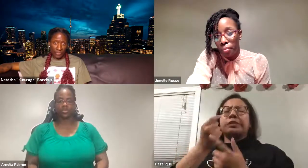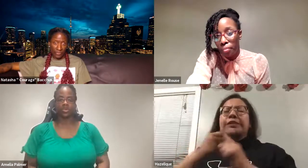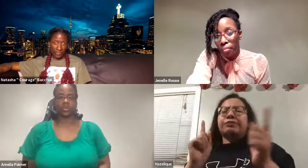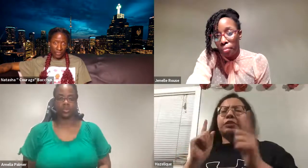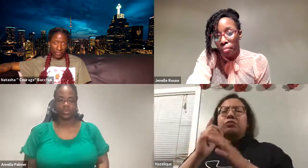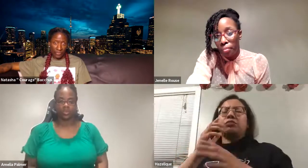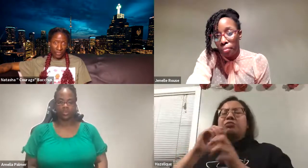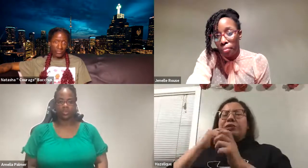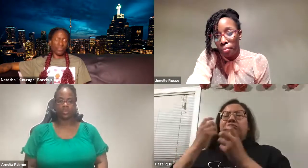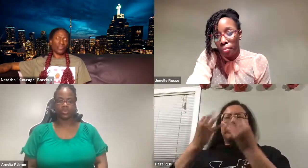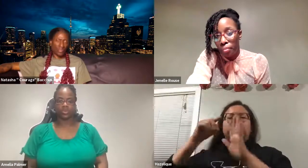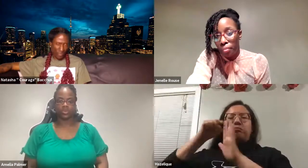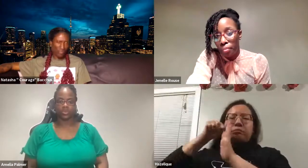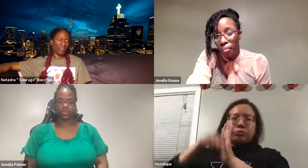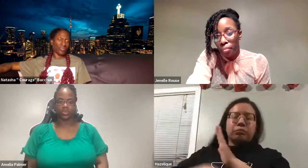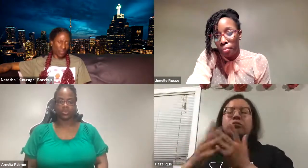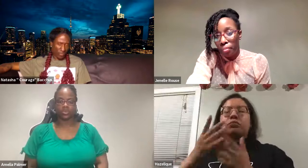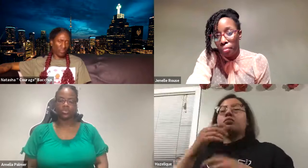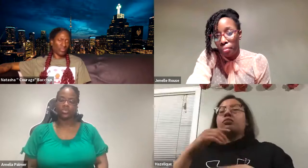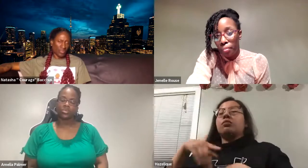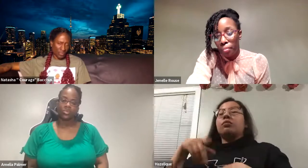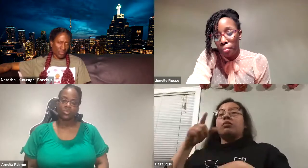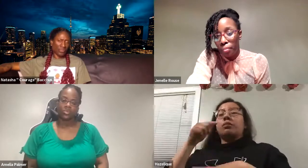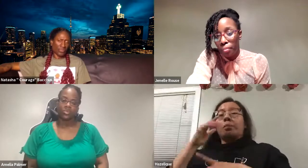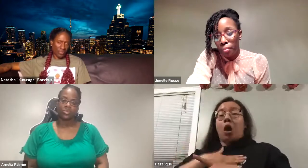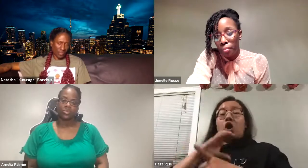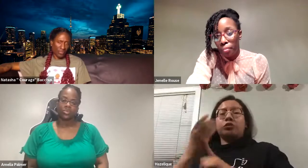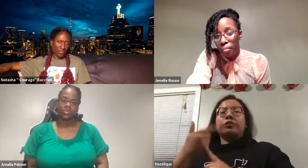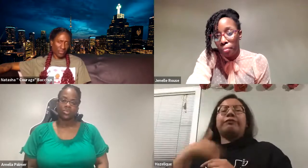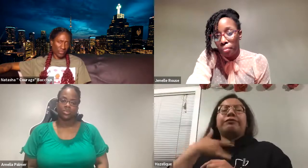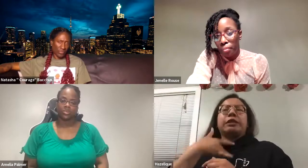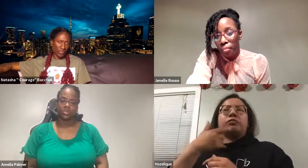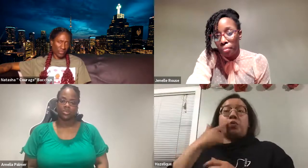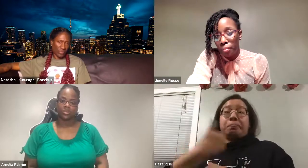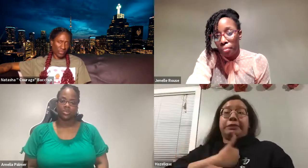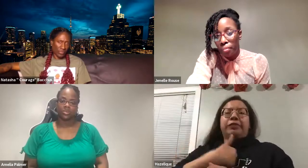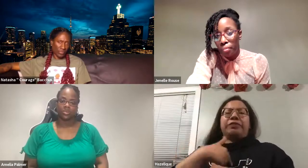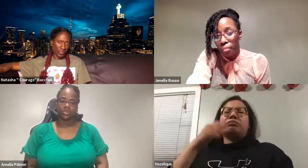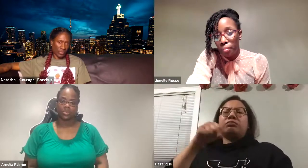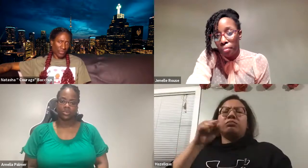and language, i know that people don't share the same culture as me. in my culture we feel